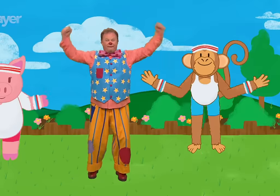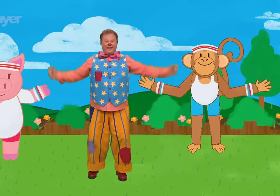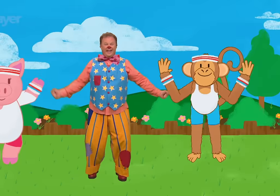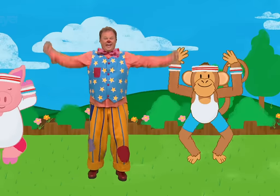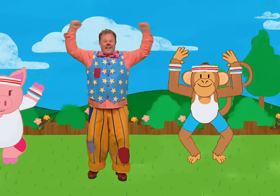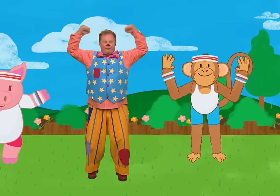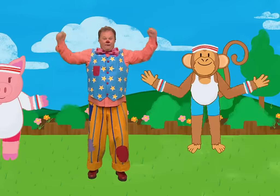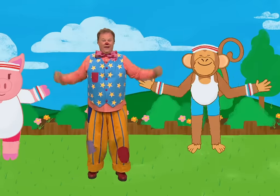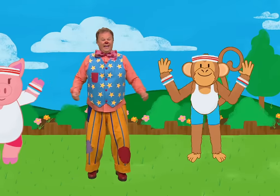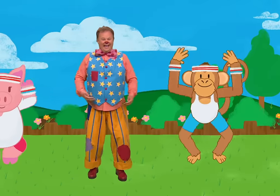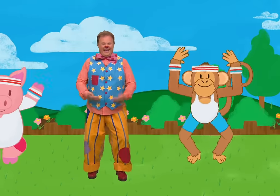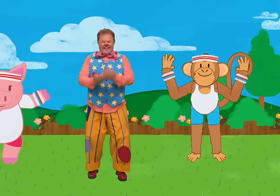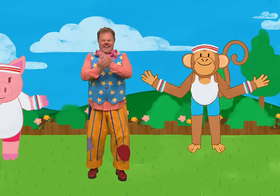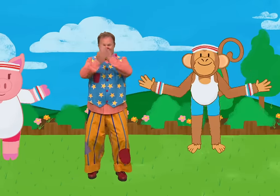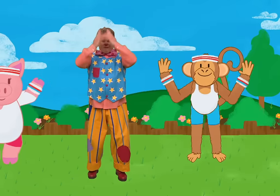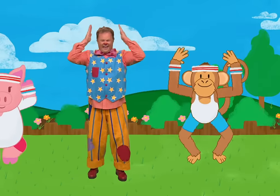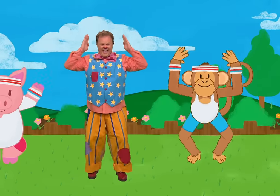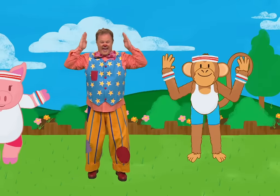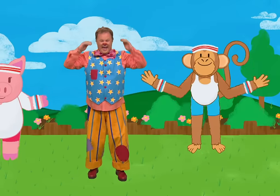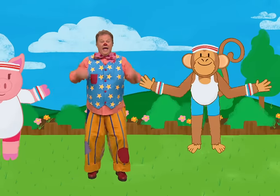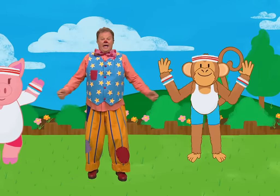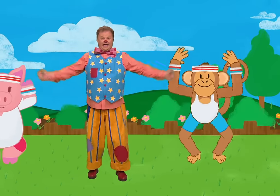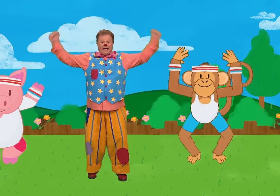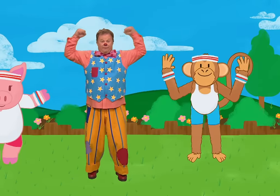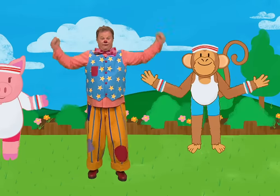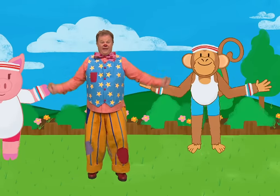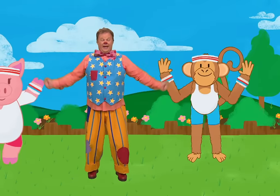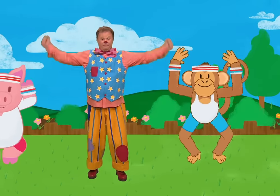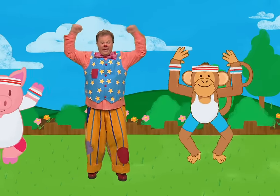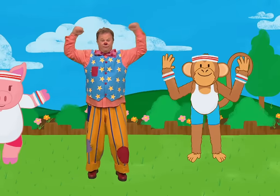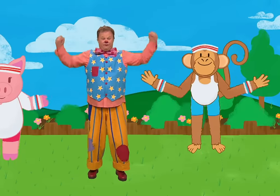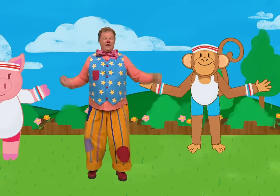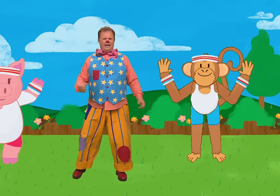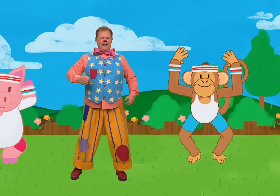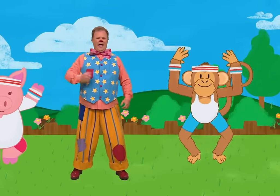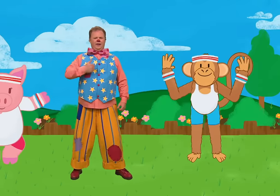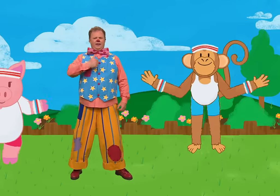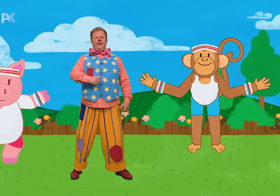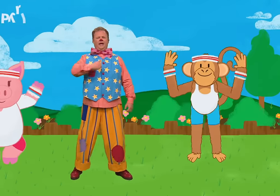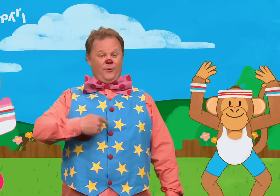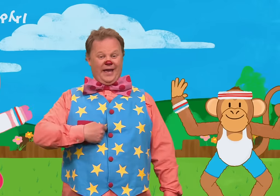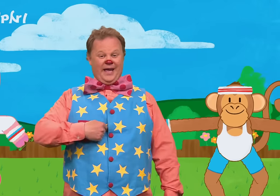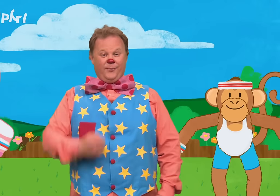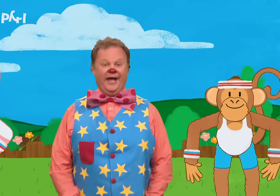fit keep fit a little every day keep fit keep fit and healthy we will